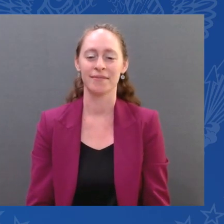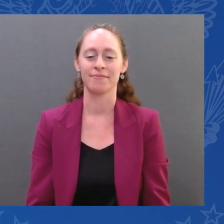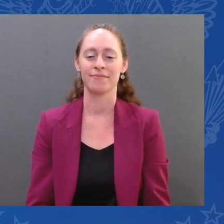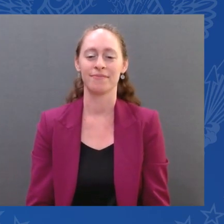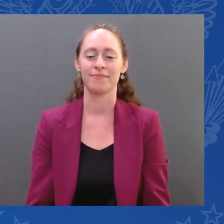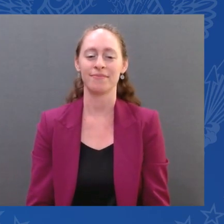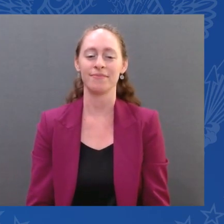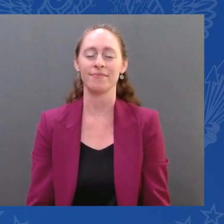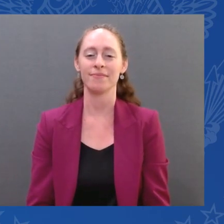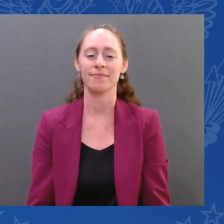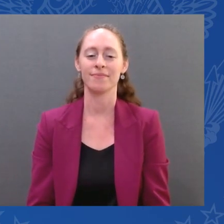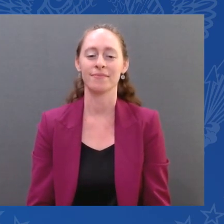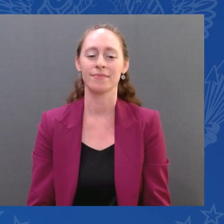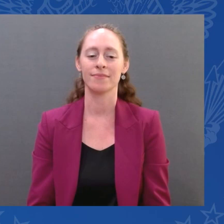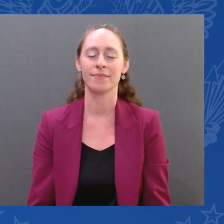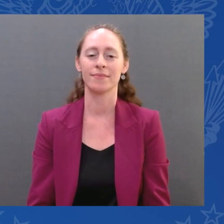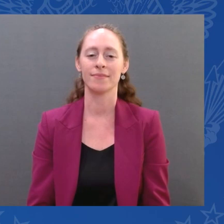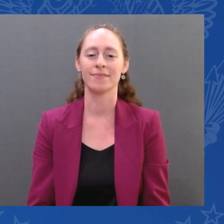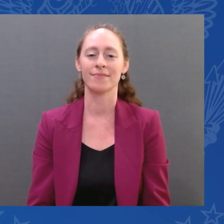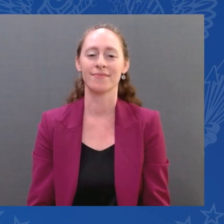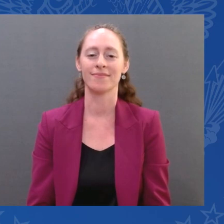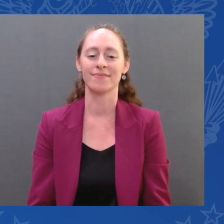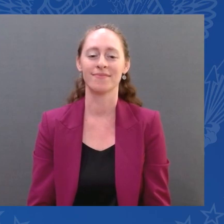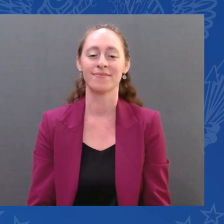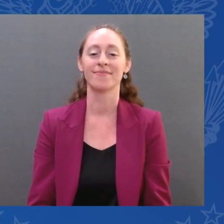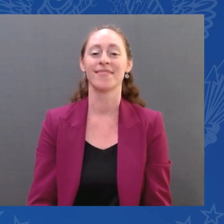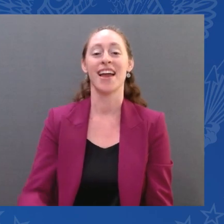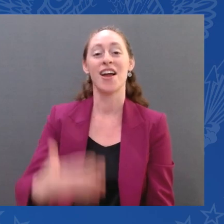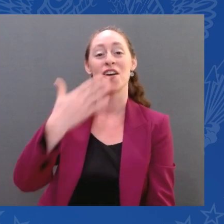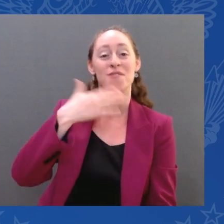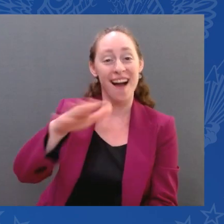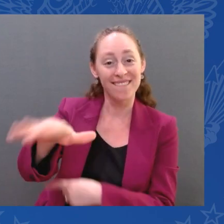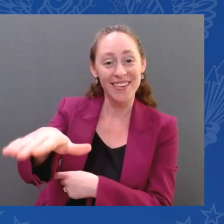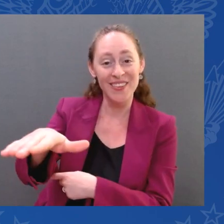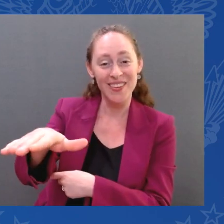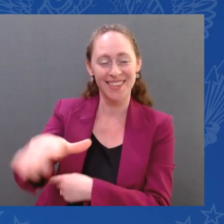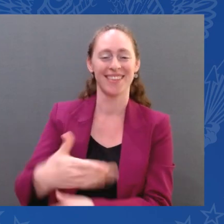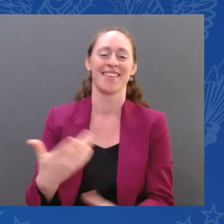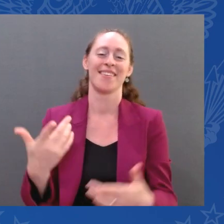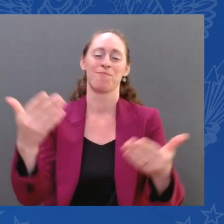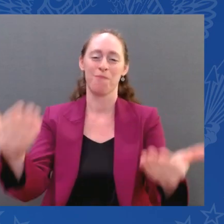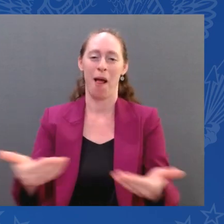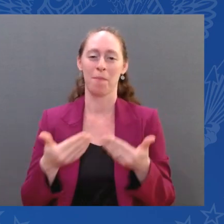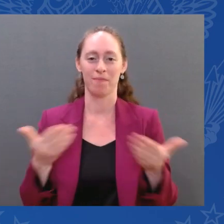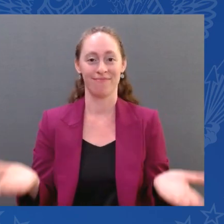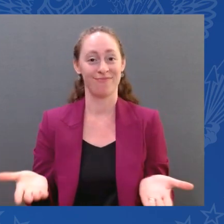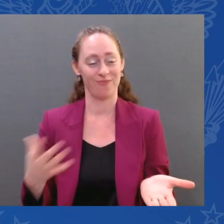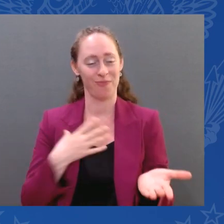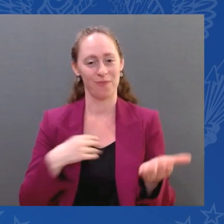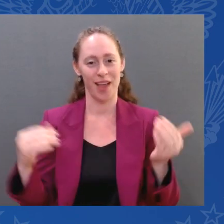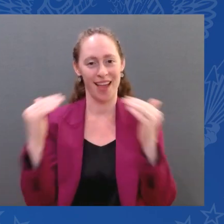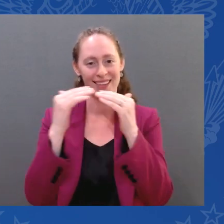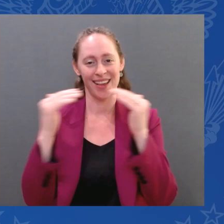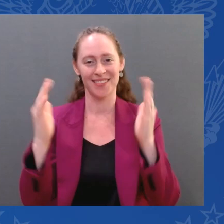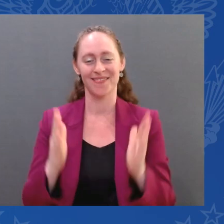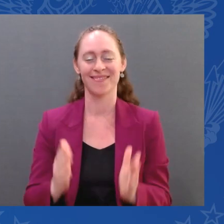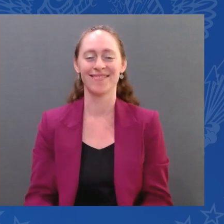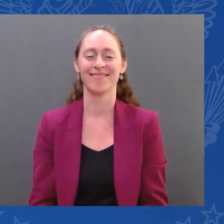Good afternoon and welcome to the White House. I know this not a -- kind of an old place for some of the guys who are coming here.